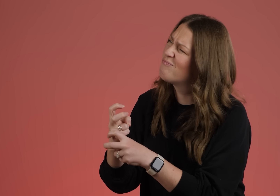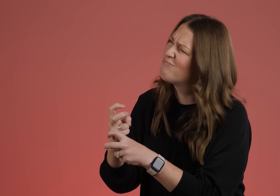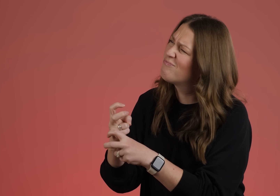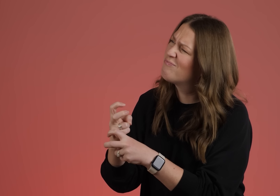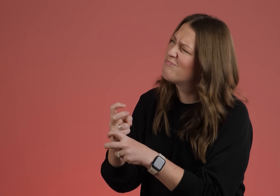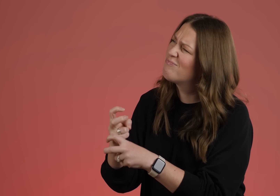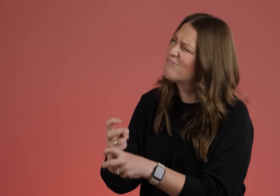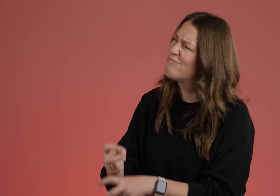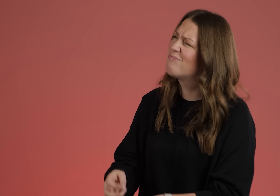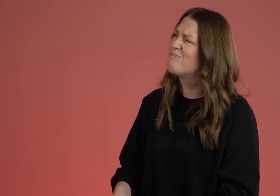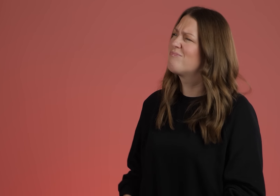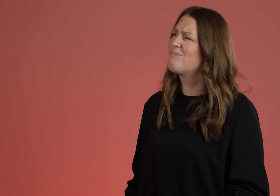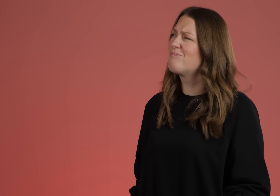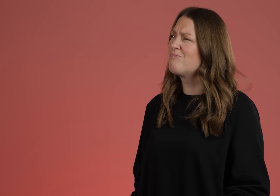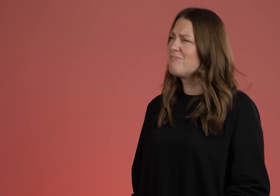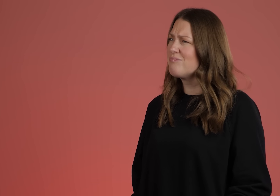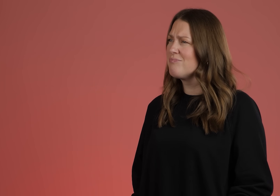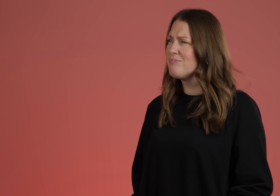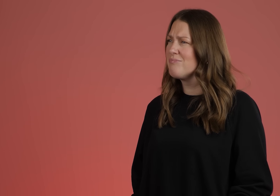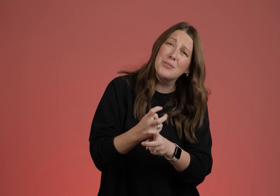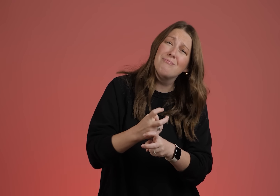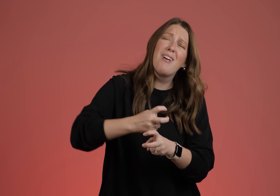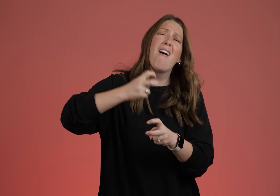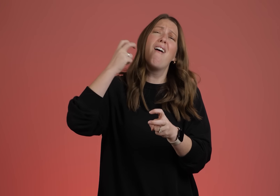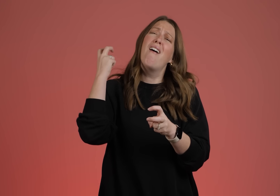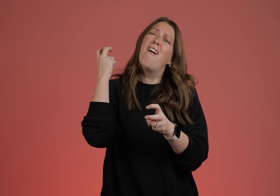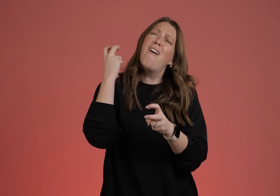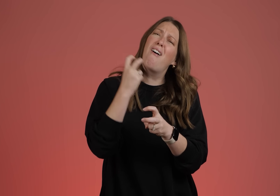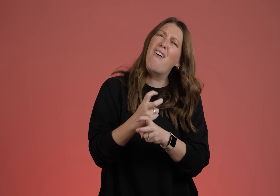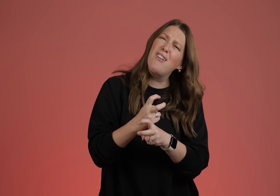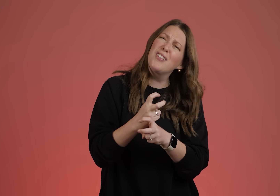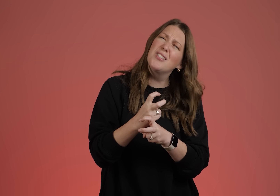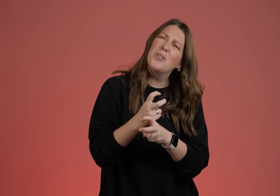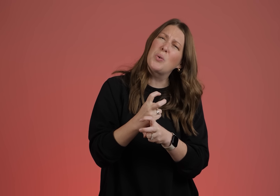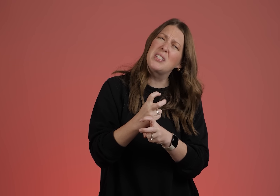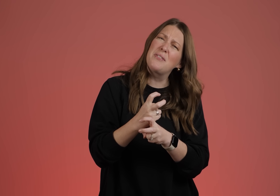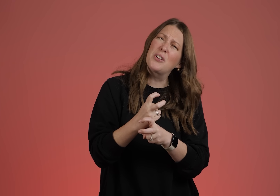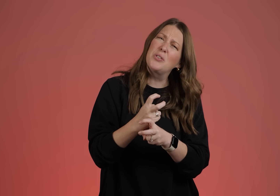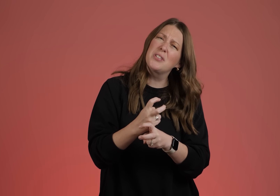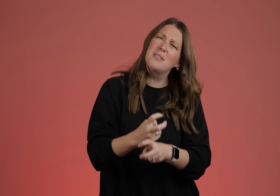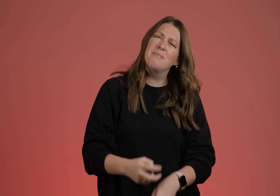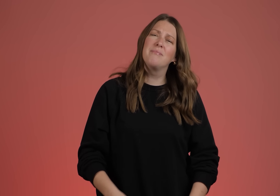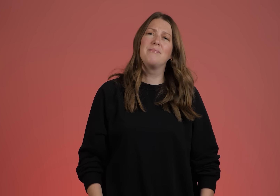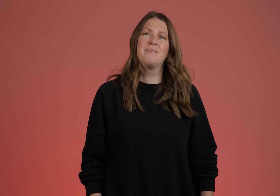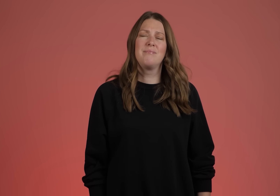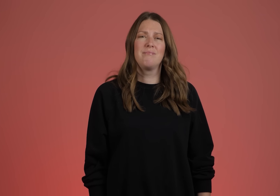Fizz with the dominant coming down Hard or difficult